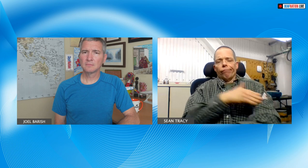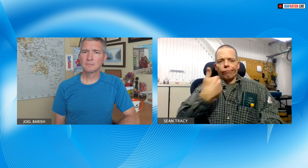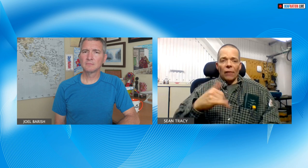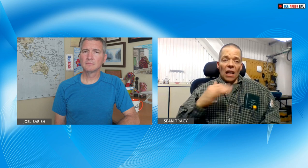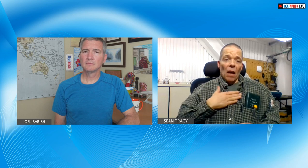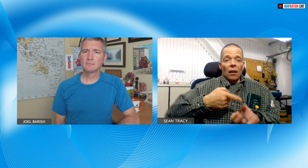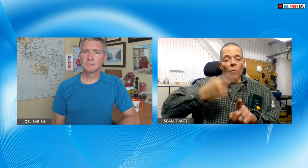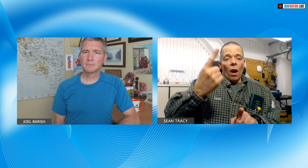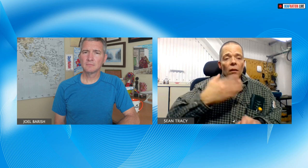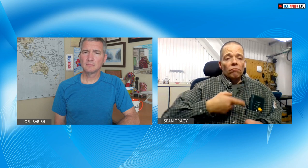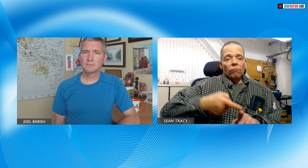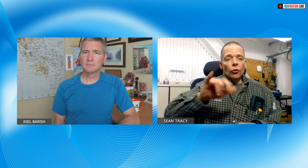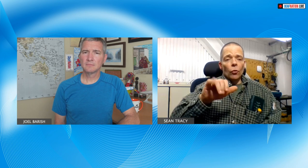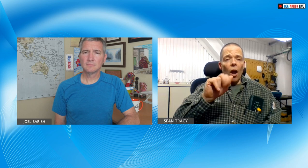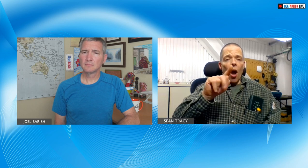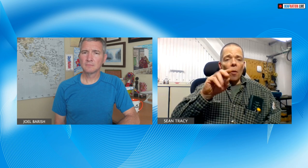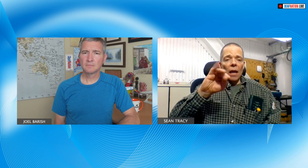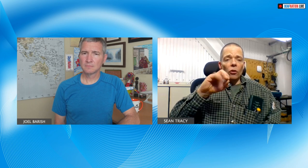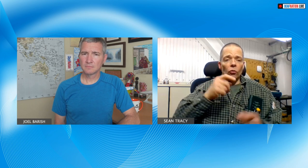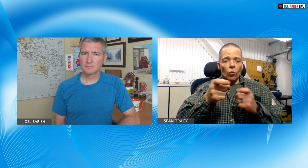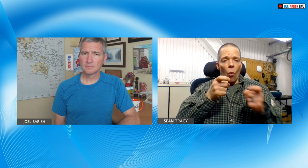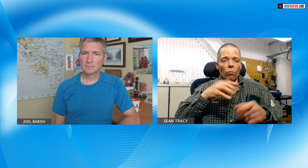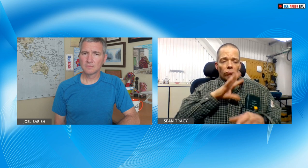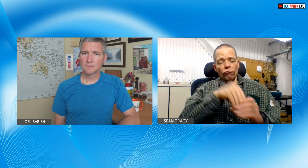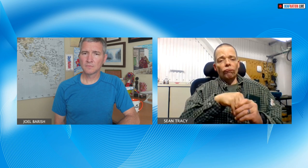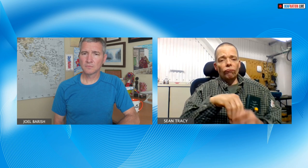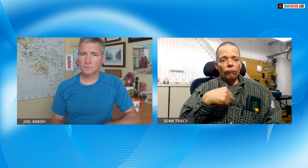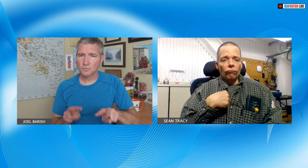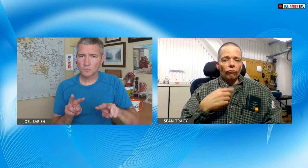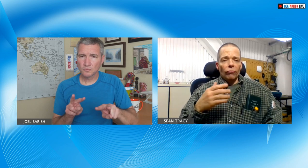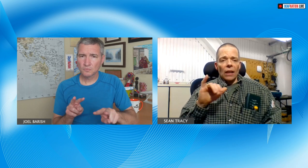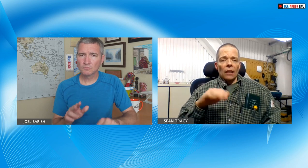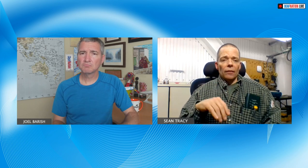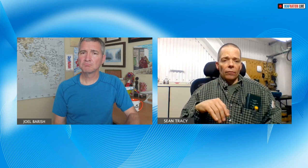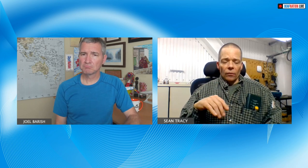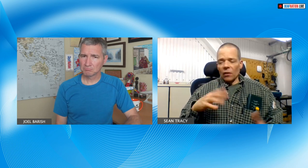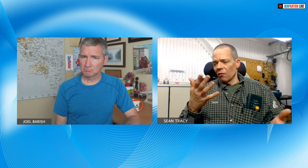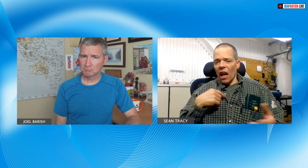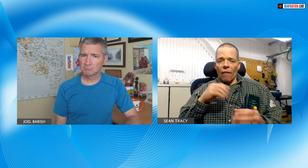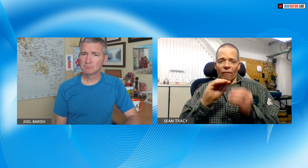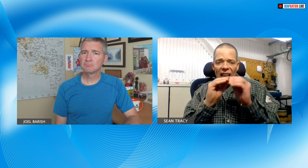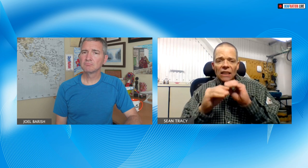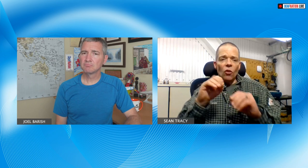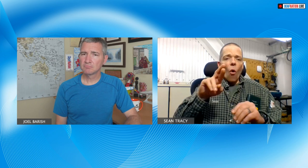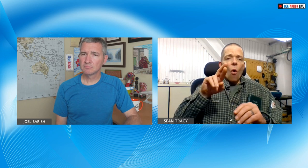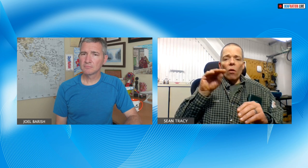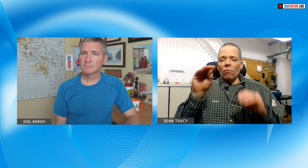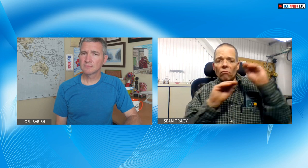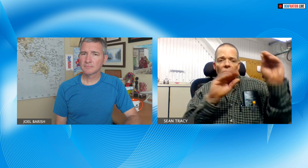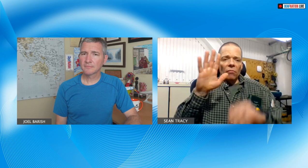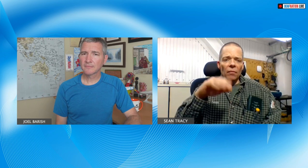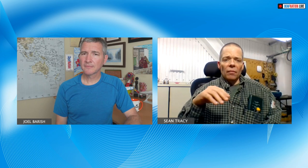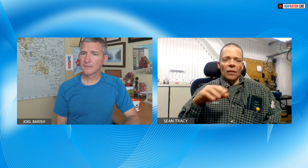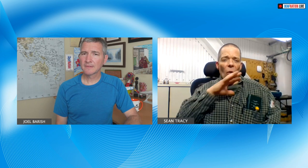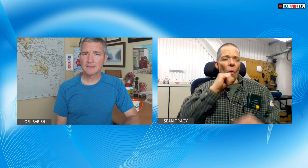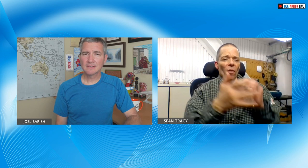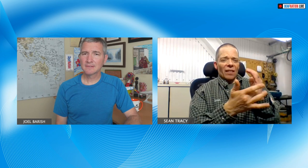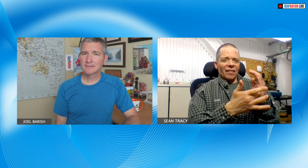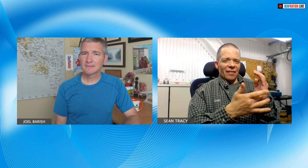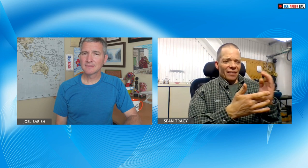The new technology is much better than the old technology,